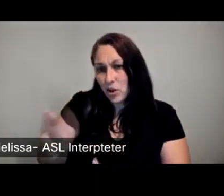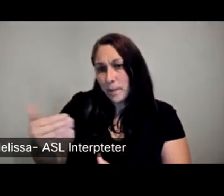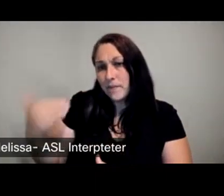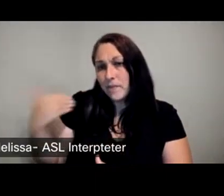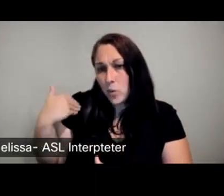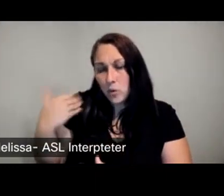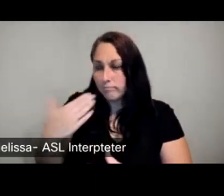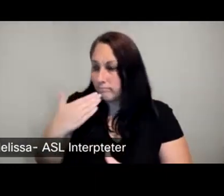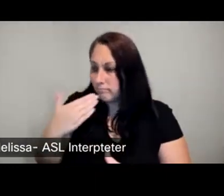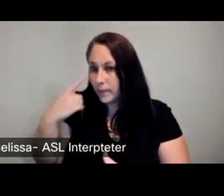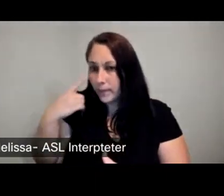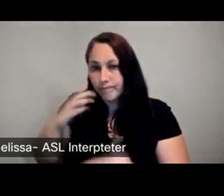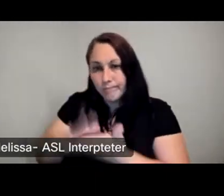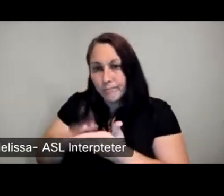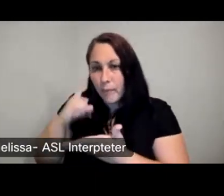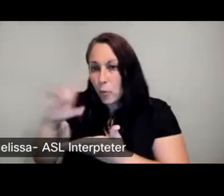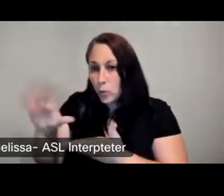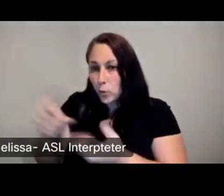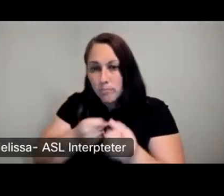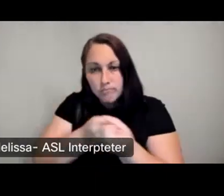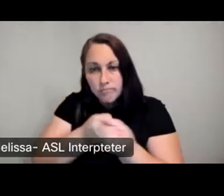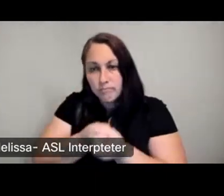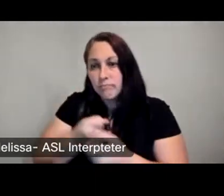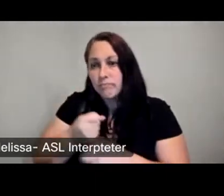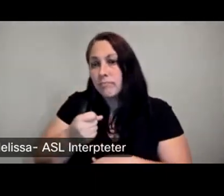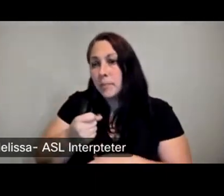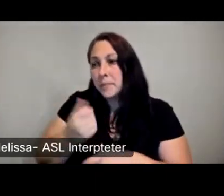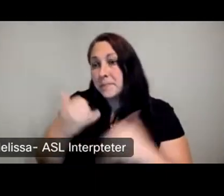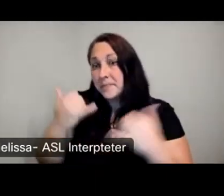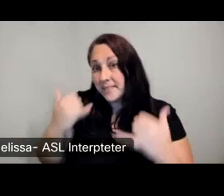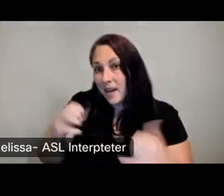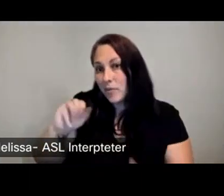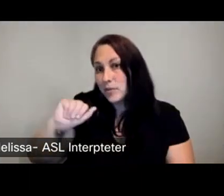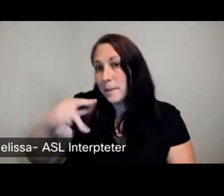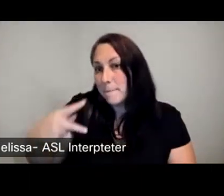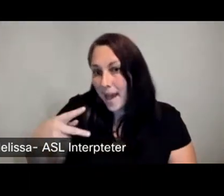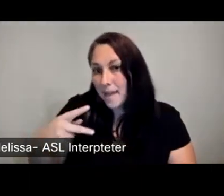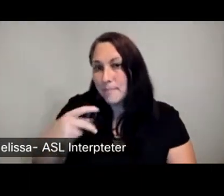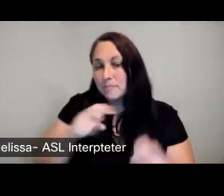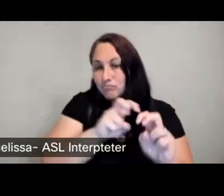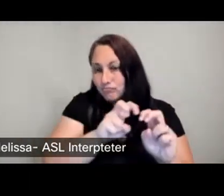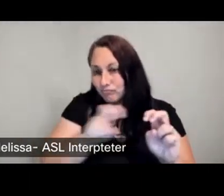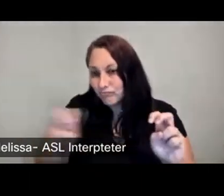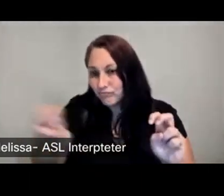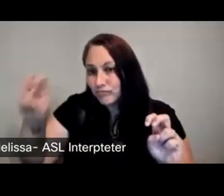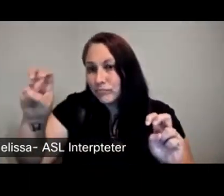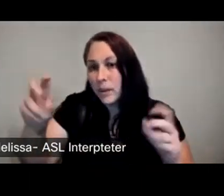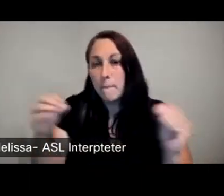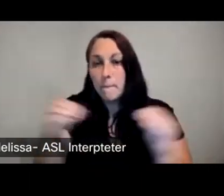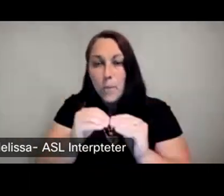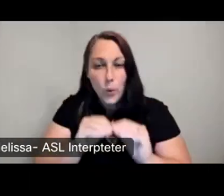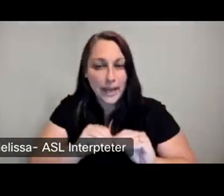there's uh now a map of the route that it's um more legible I think for communities that